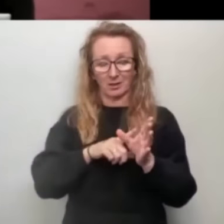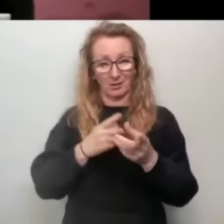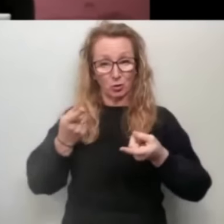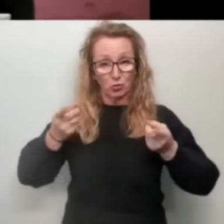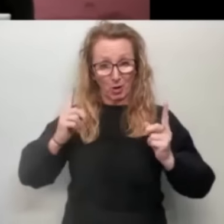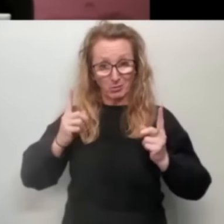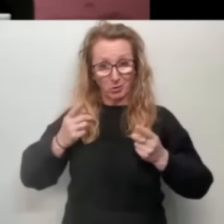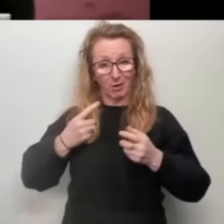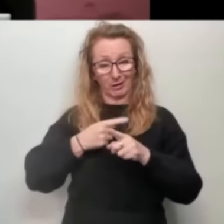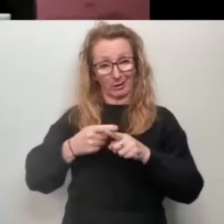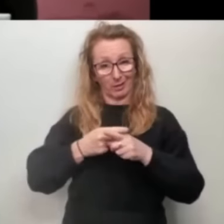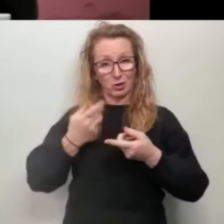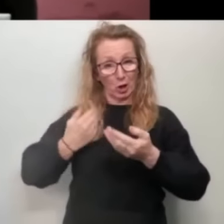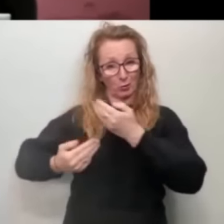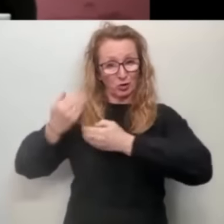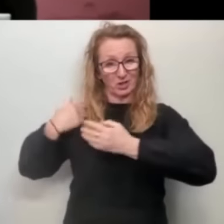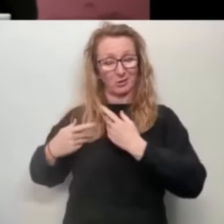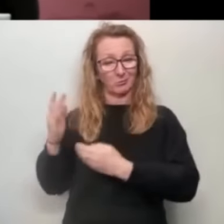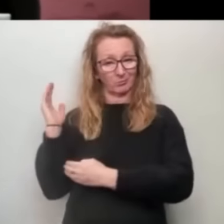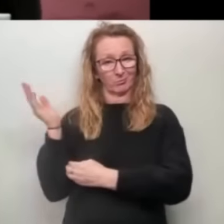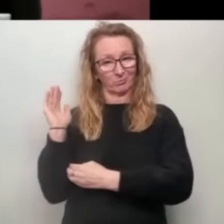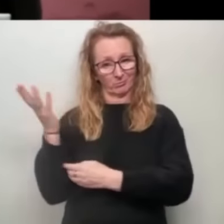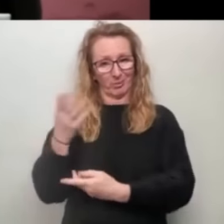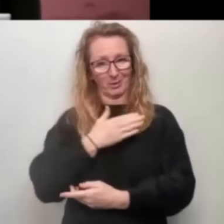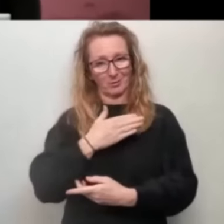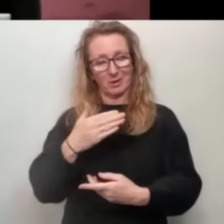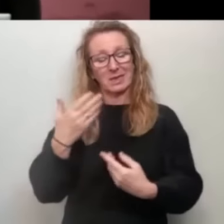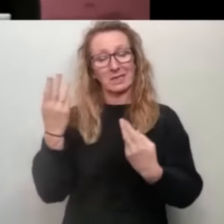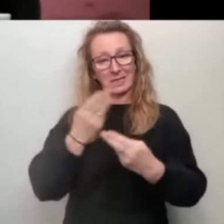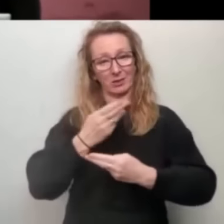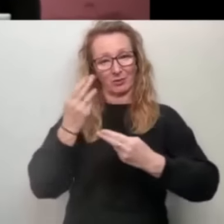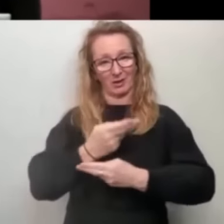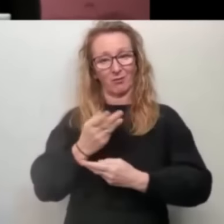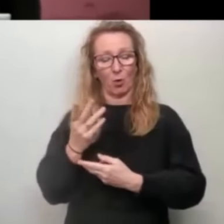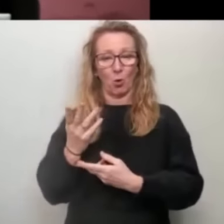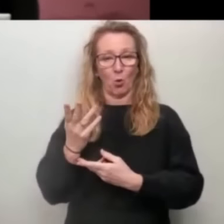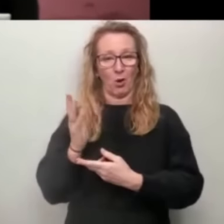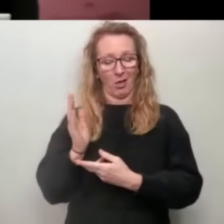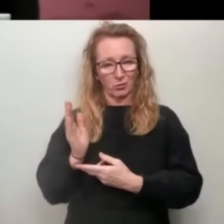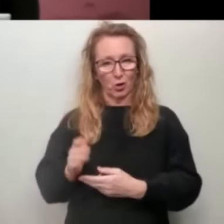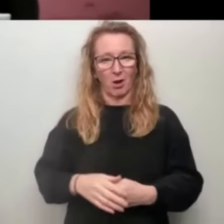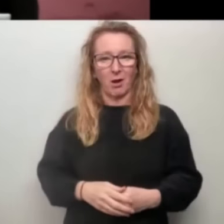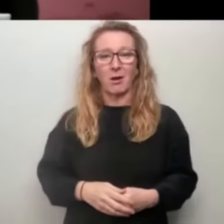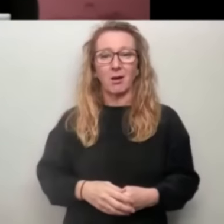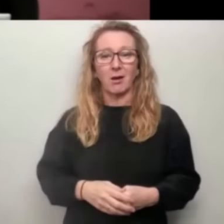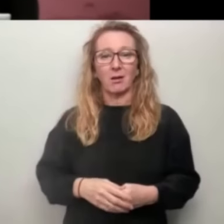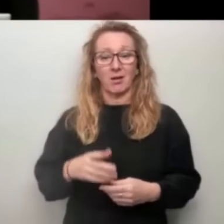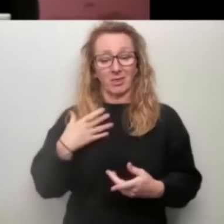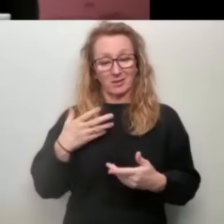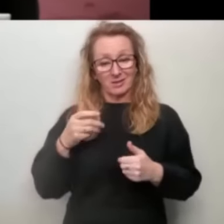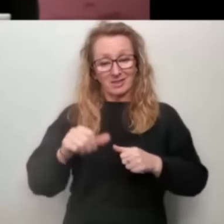and your host for this evening's Member's Lecture. This is the series that takes you right to the heart